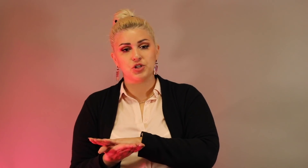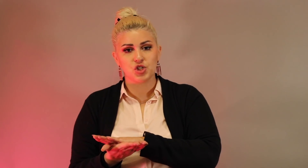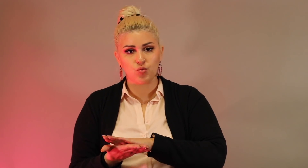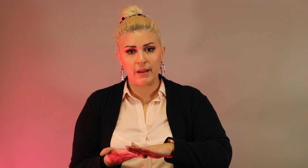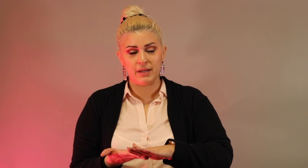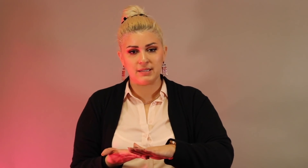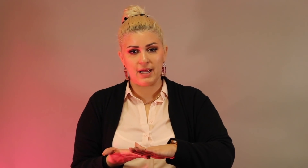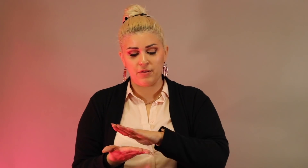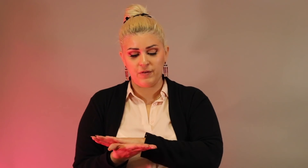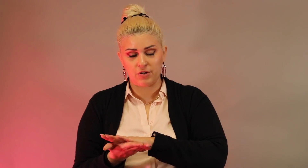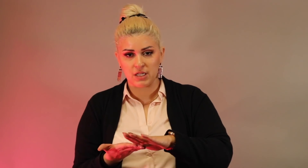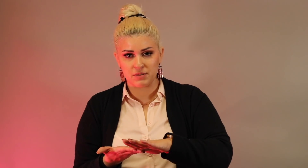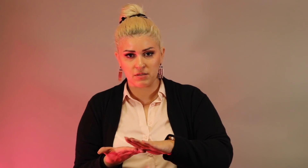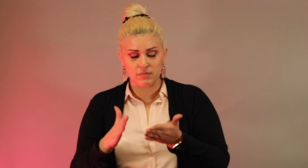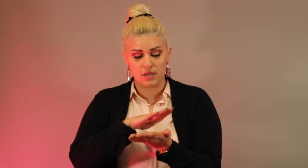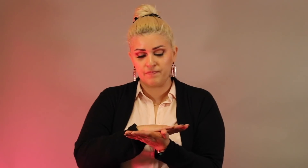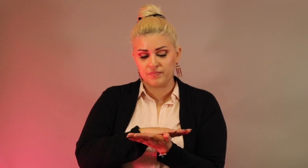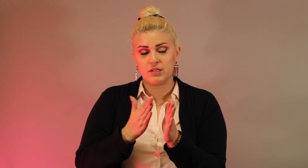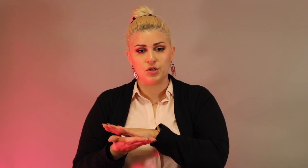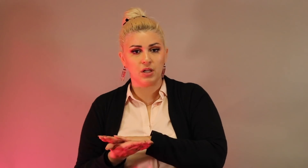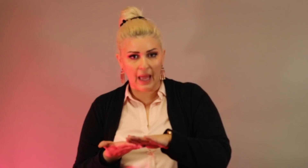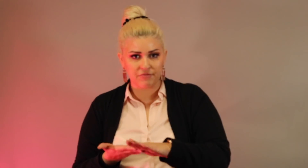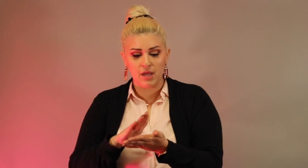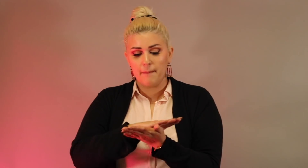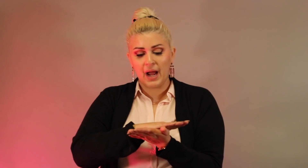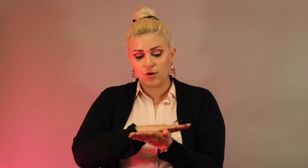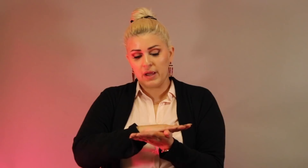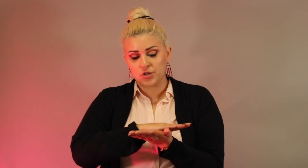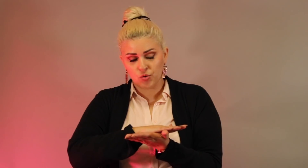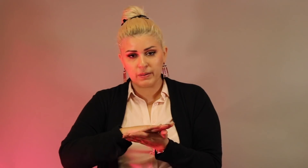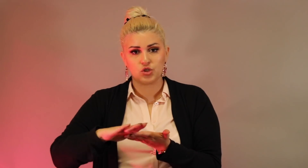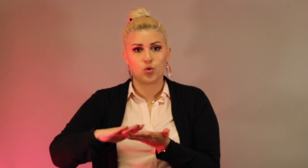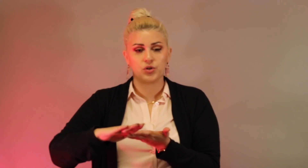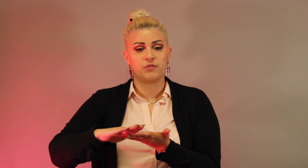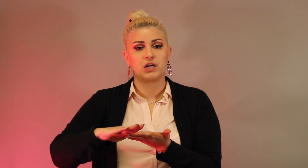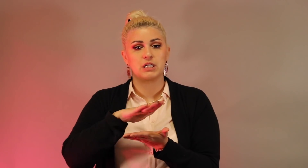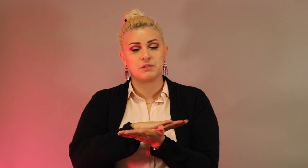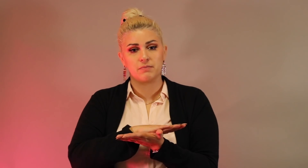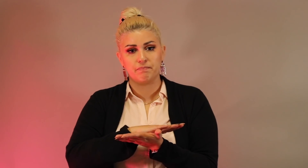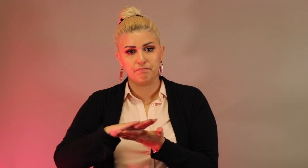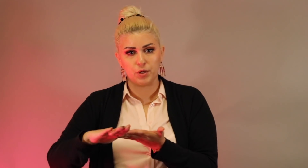but you're swiping down the fingertips, okay, to the left. But either way, you're swiping towards the fingertips.